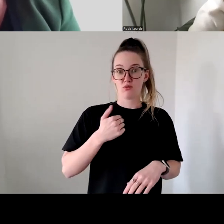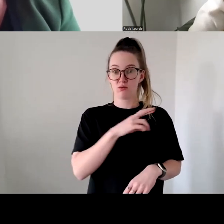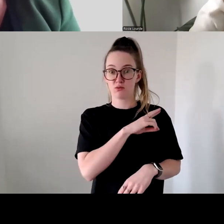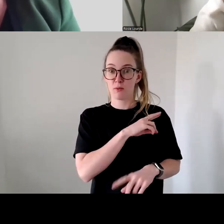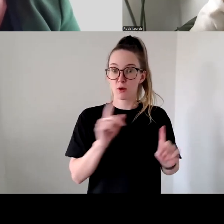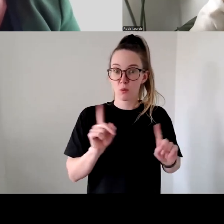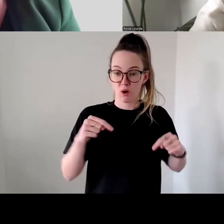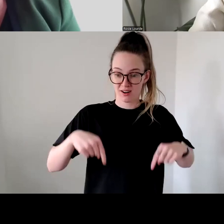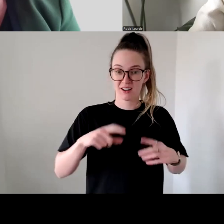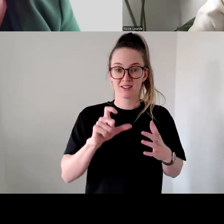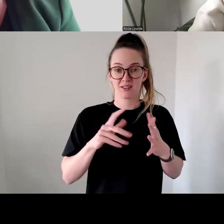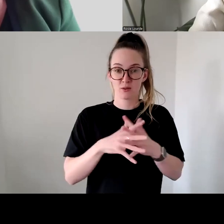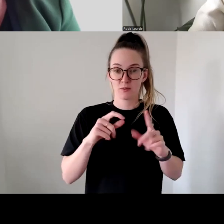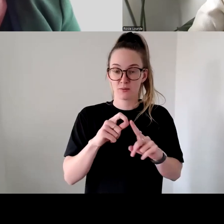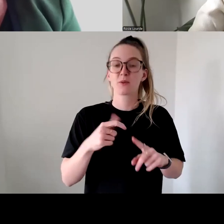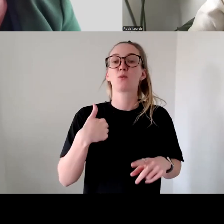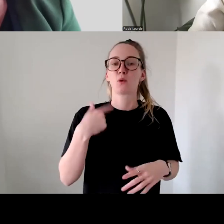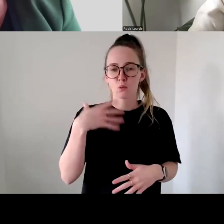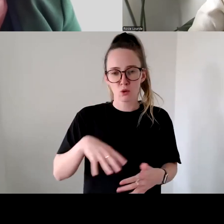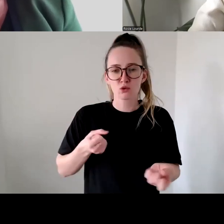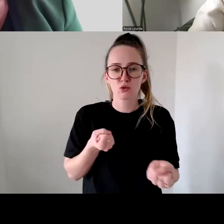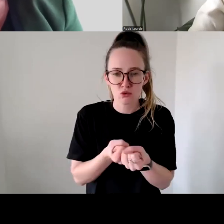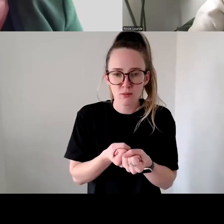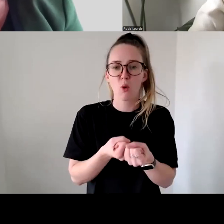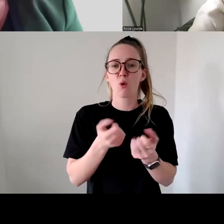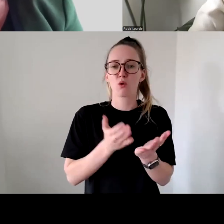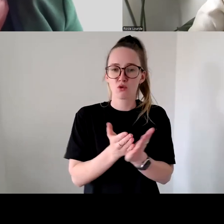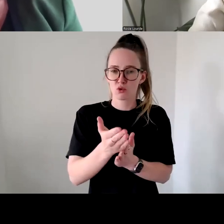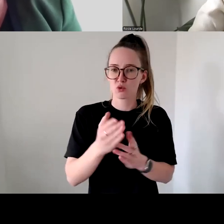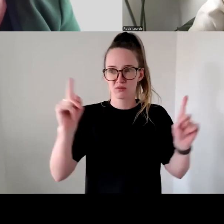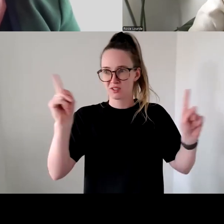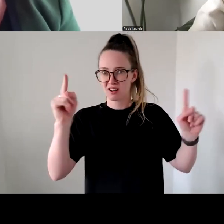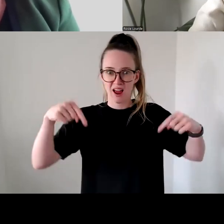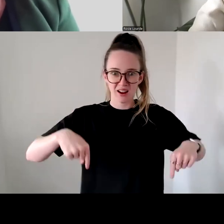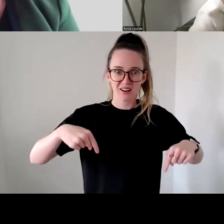to support the sector on this through sessions such as today's session.